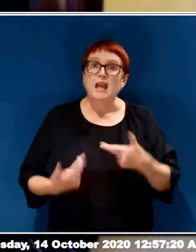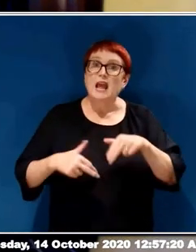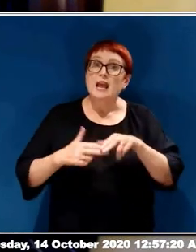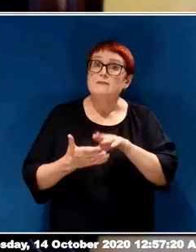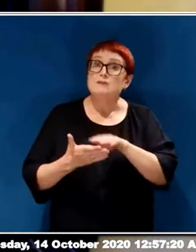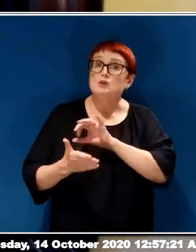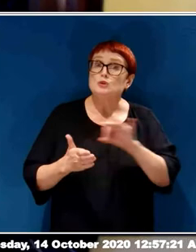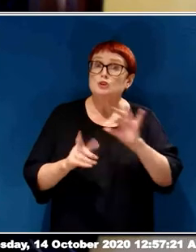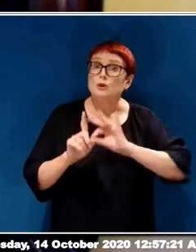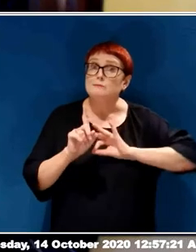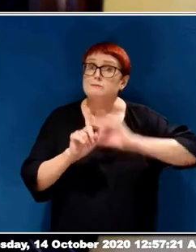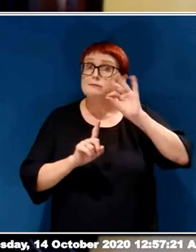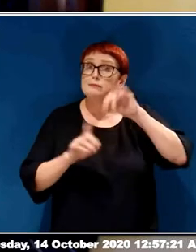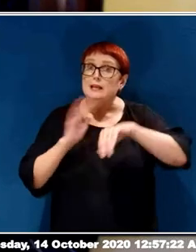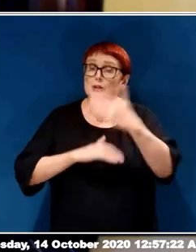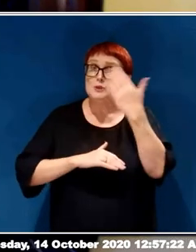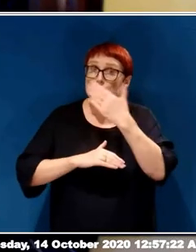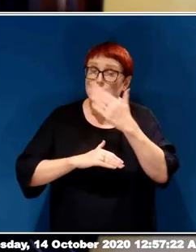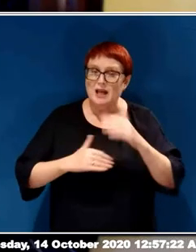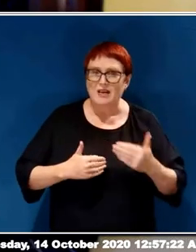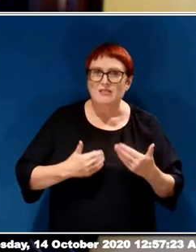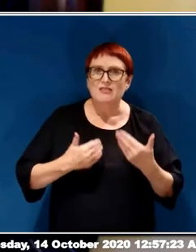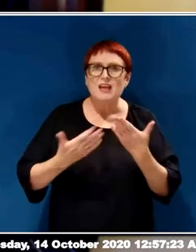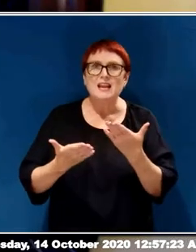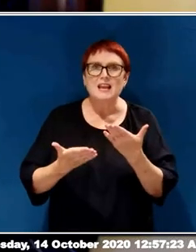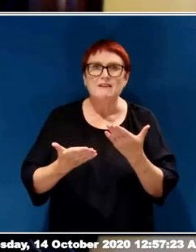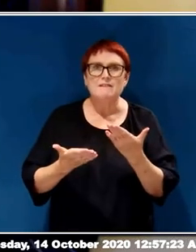a kind of quasi-medical test such as the IQ score.